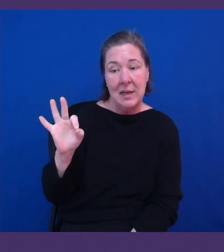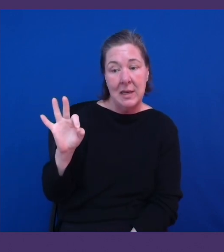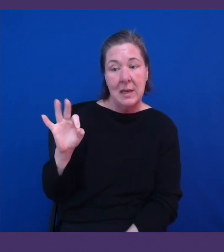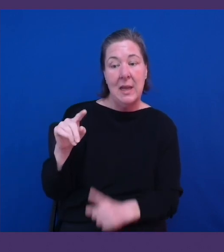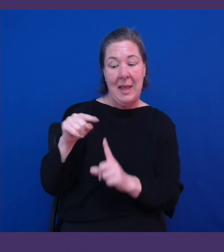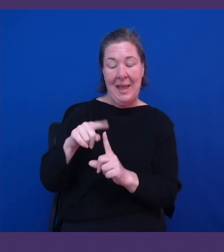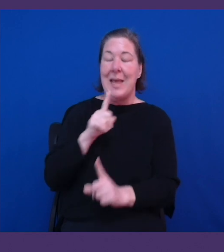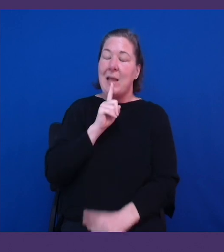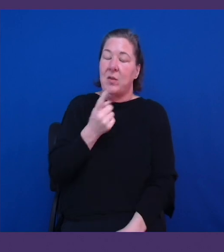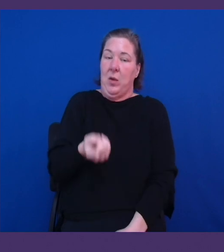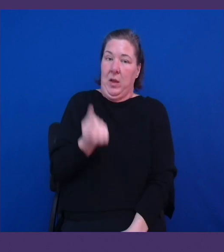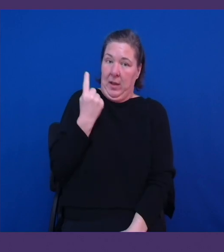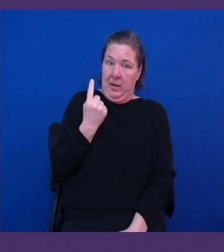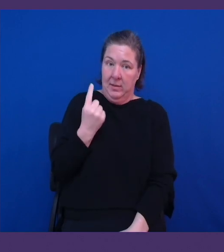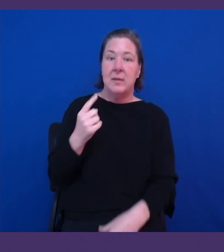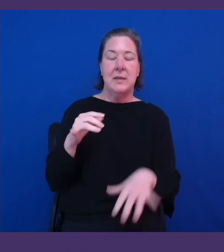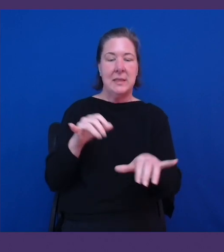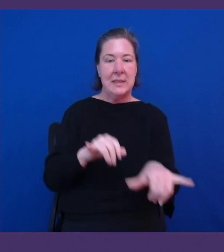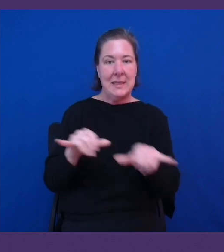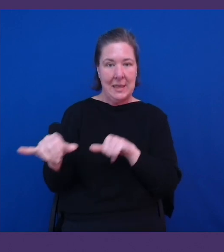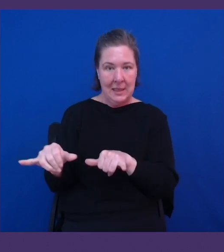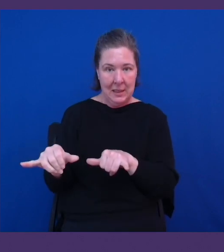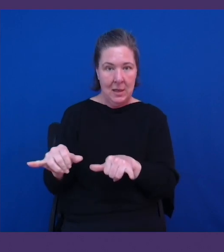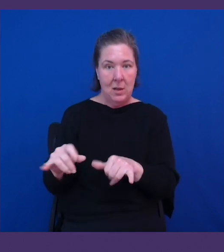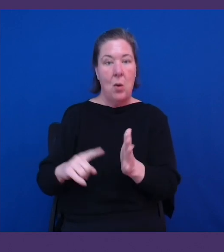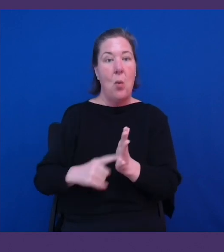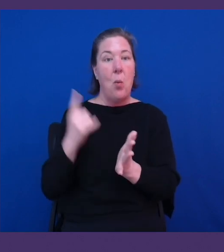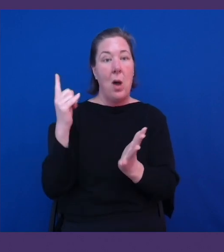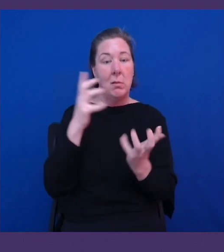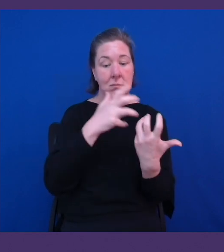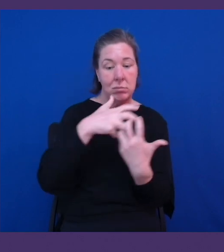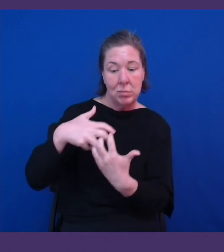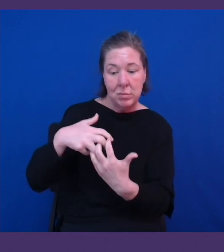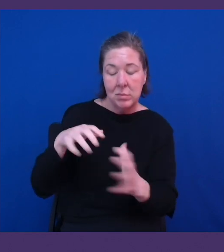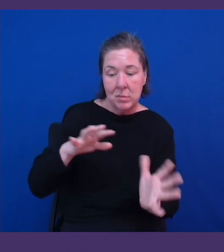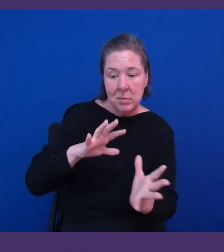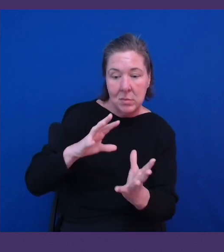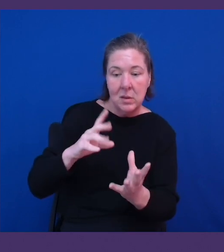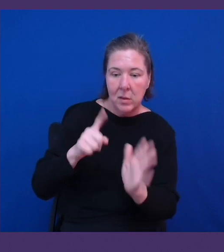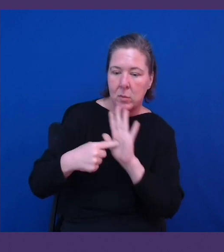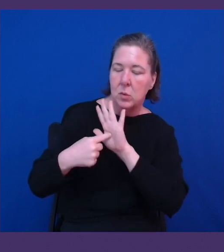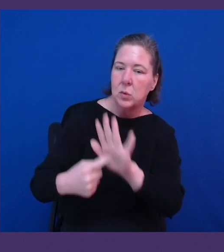that once it's harmonized can be used to show presumed conformance.